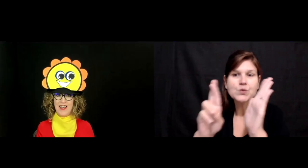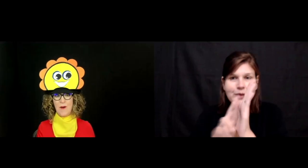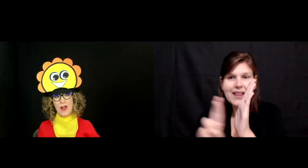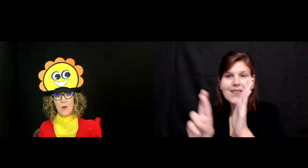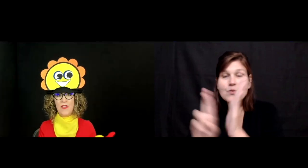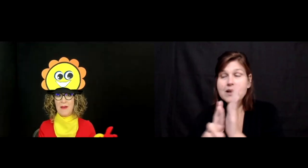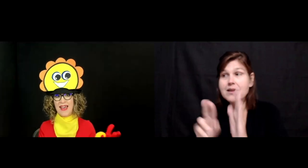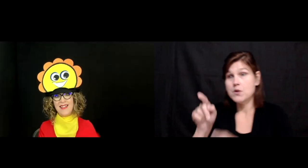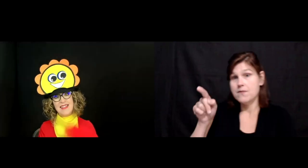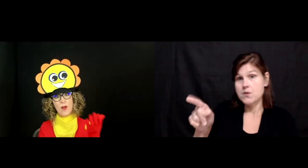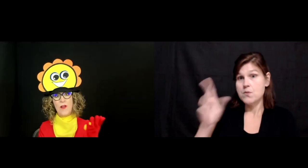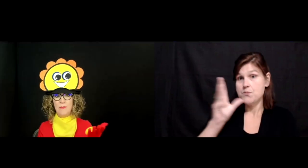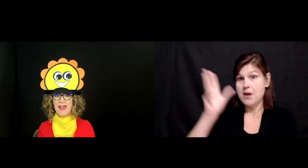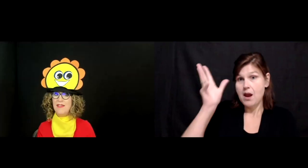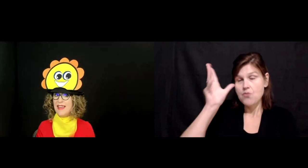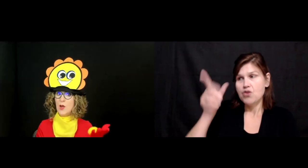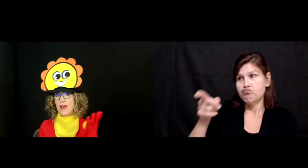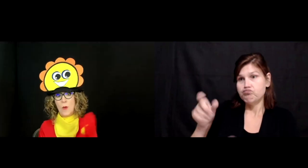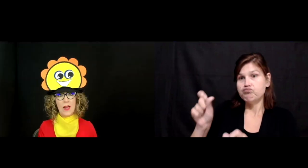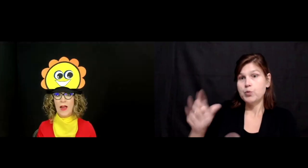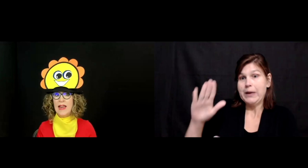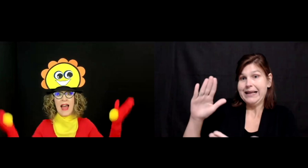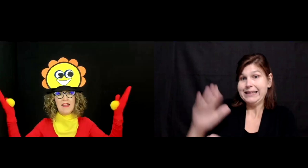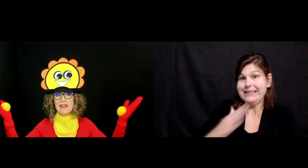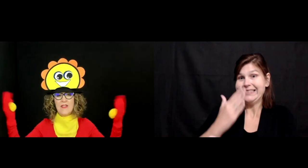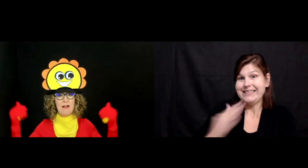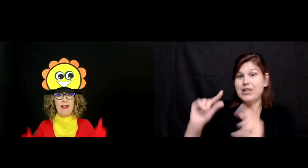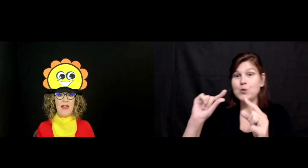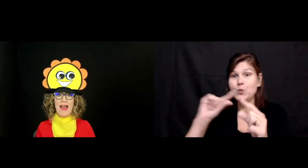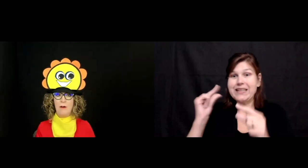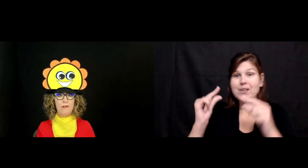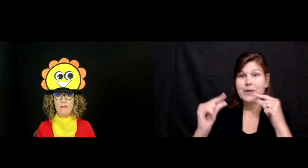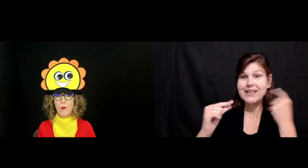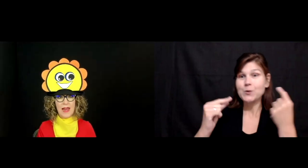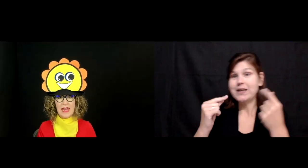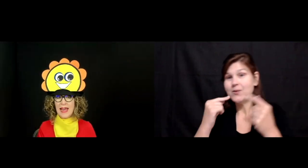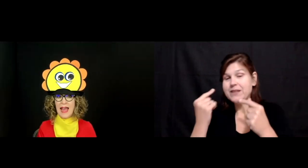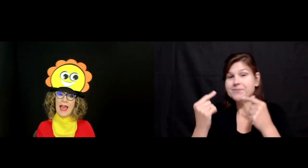and go along with me and sing with me and sing Gwynnie-Gwyn-Gwyn, and sing that round the house during the week,